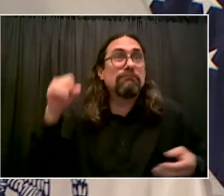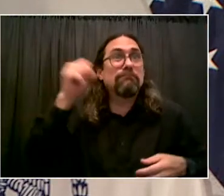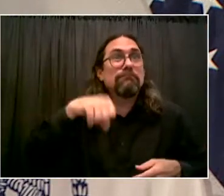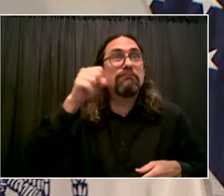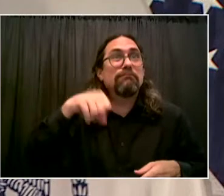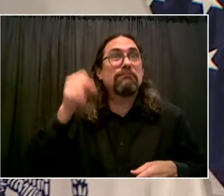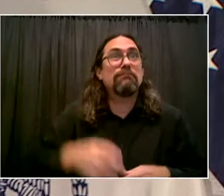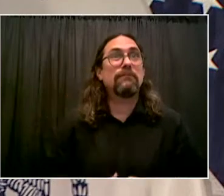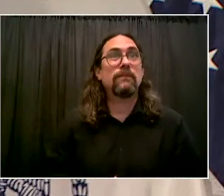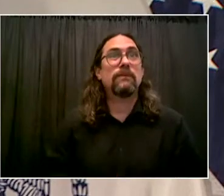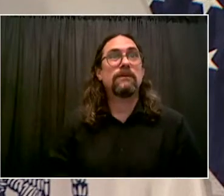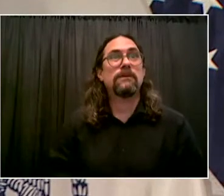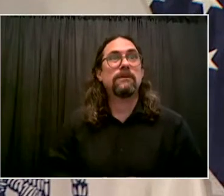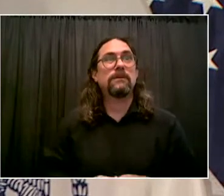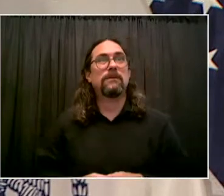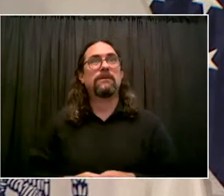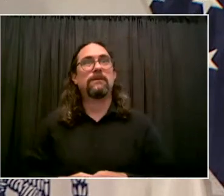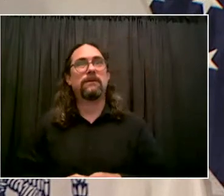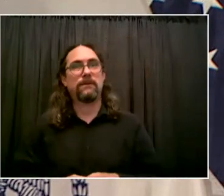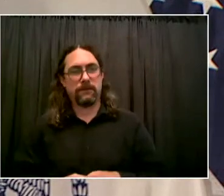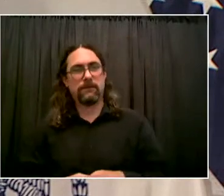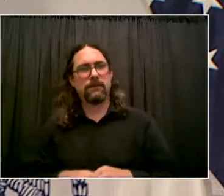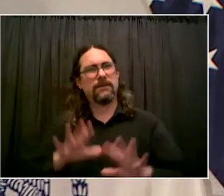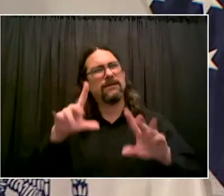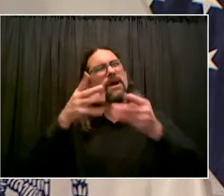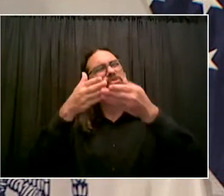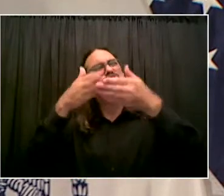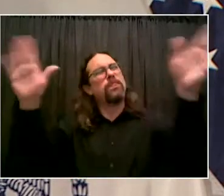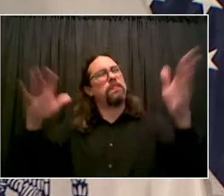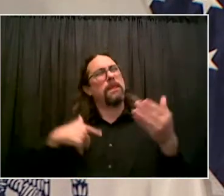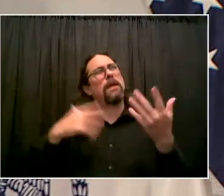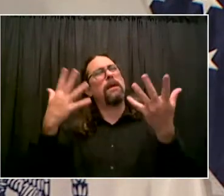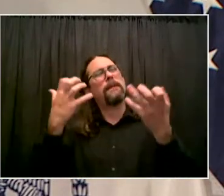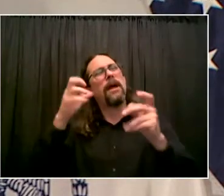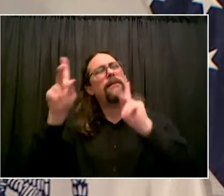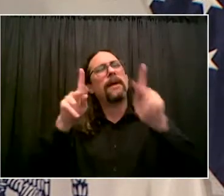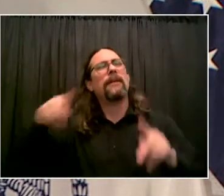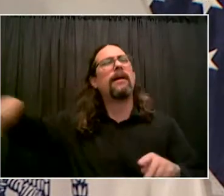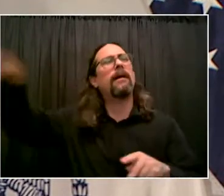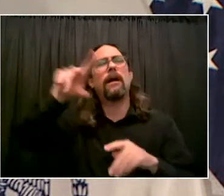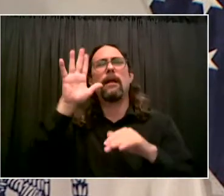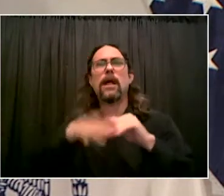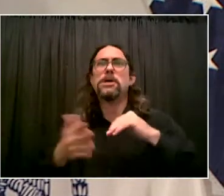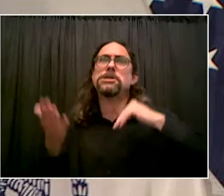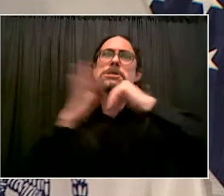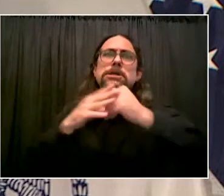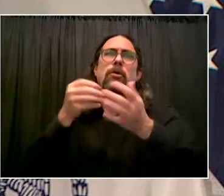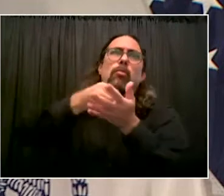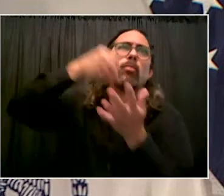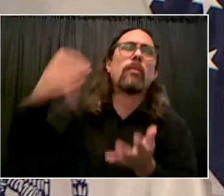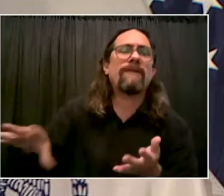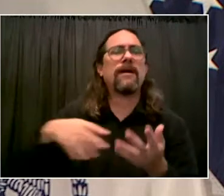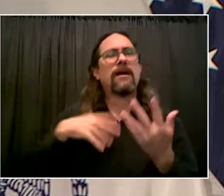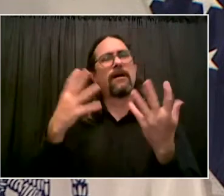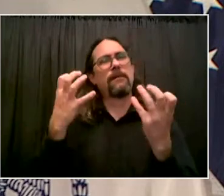NORTH OR OTHER ELEMENTS OF THE MTA, I THINK EVERY EFFORT SHOULD BE MADE TO FIND A WAY TO KEEP THOSE